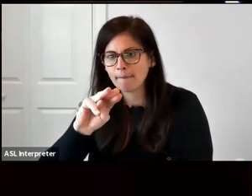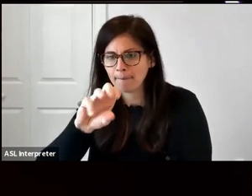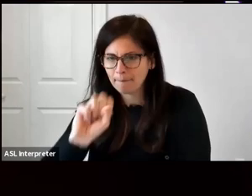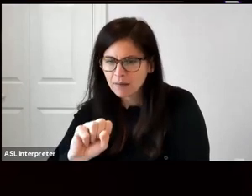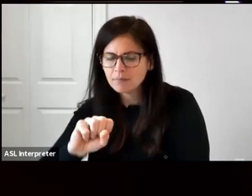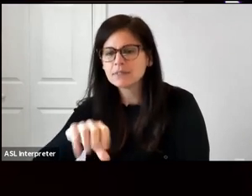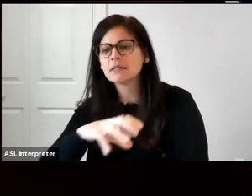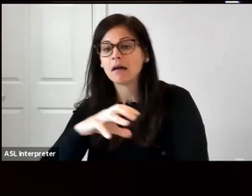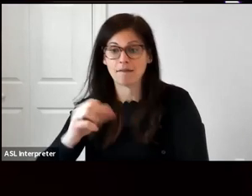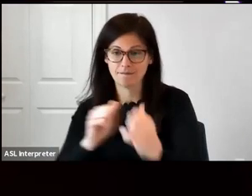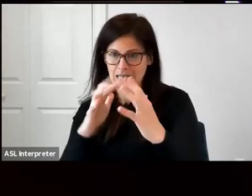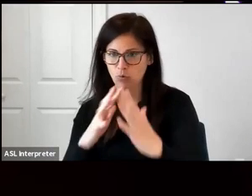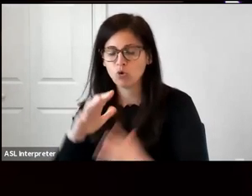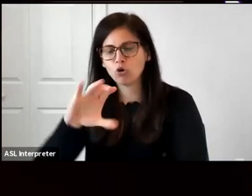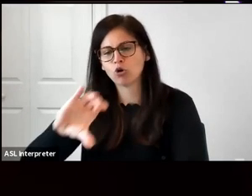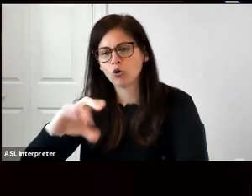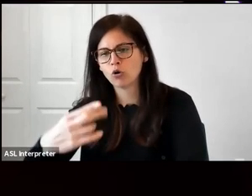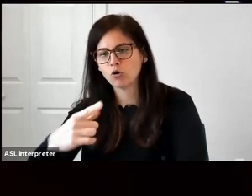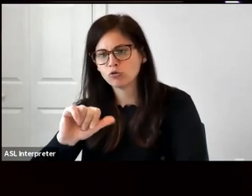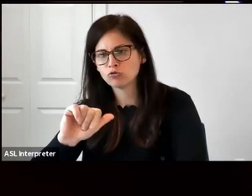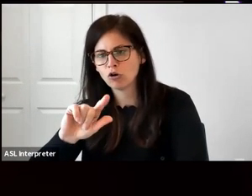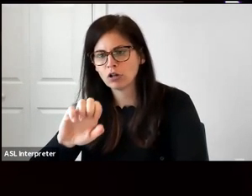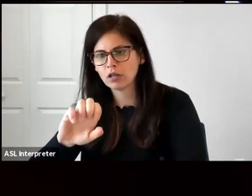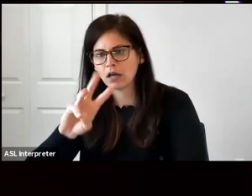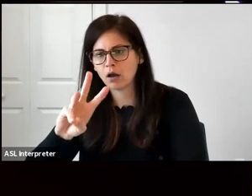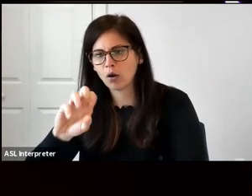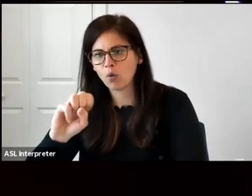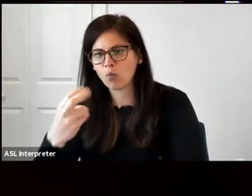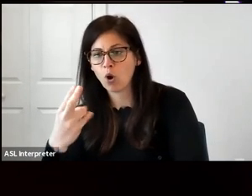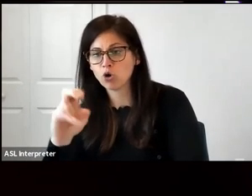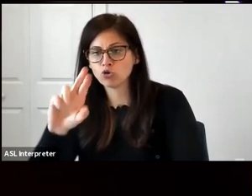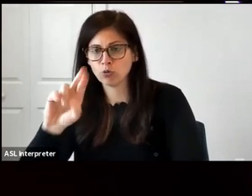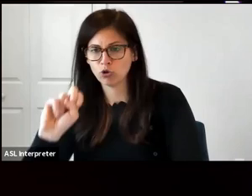who continued in Maida's legacy and express our deep gratitude for their vision